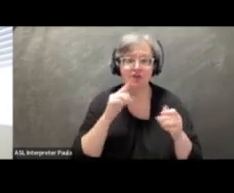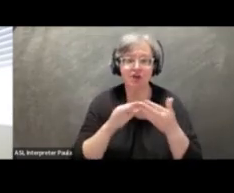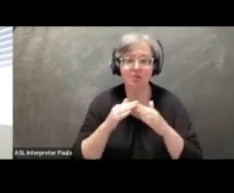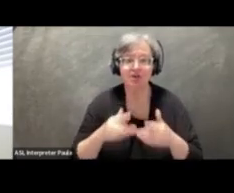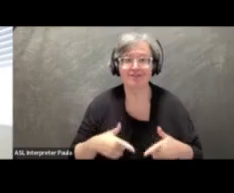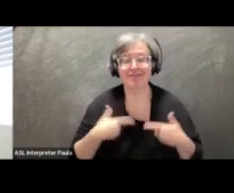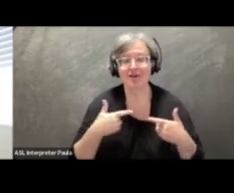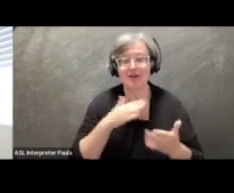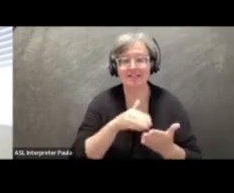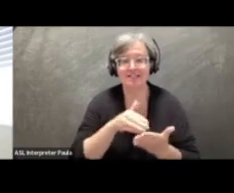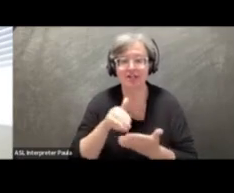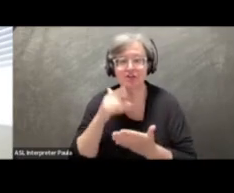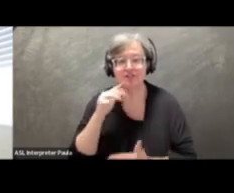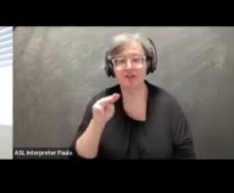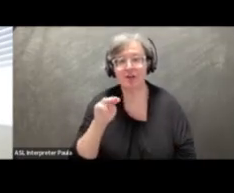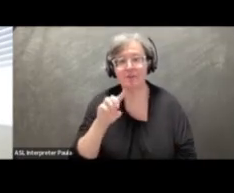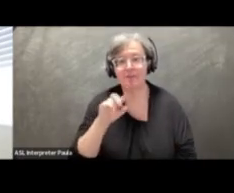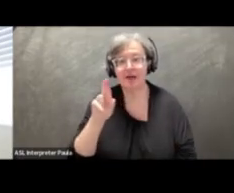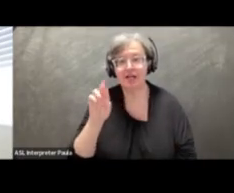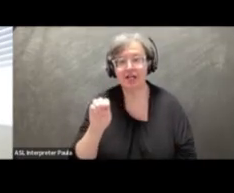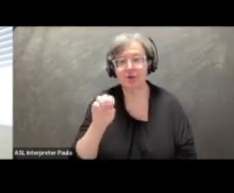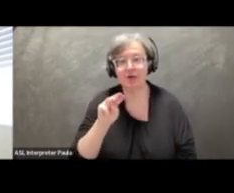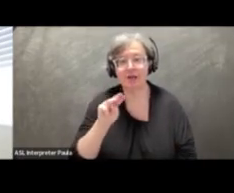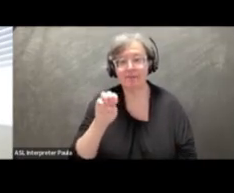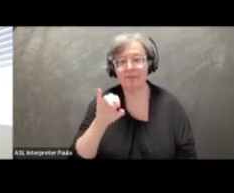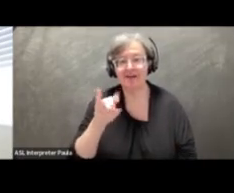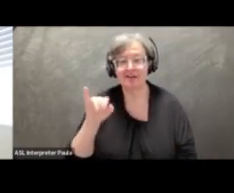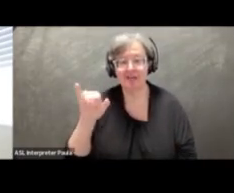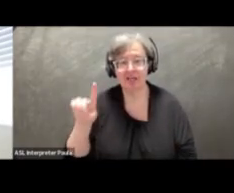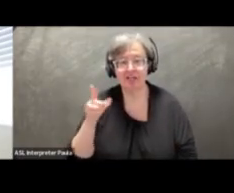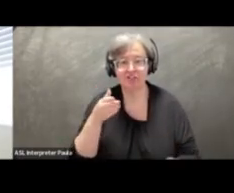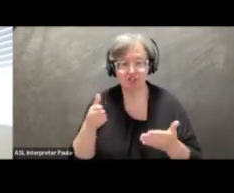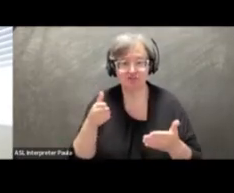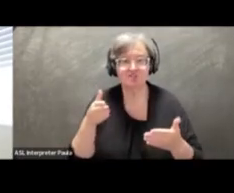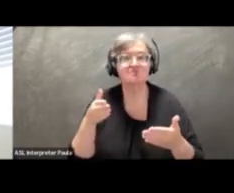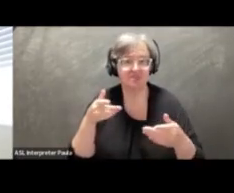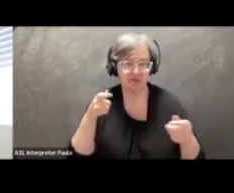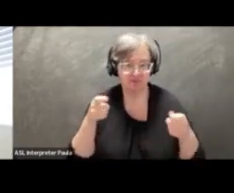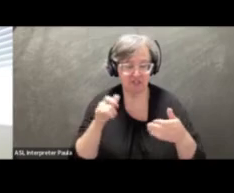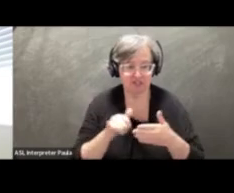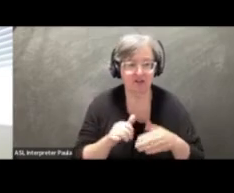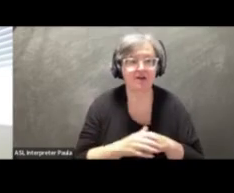for Medicare and Medicaid Services, and is administered by a team at the Human Services